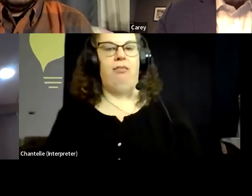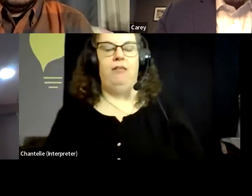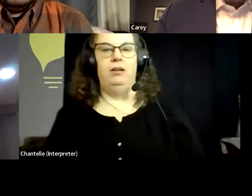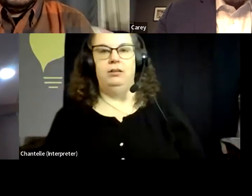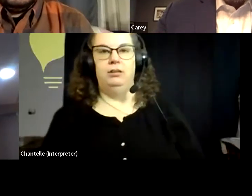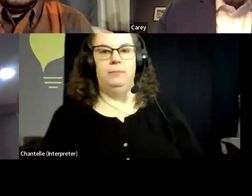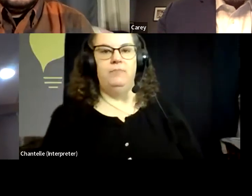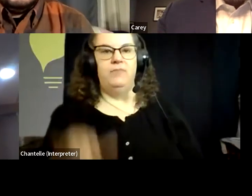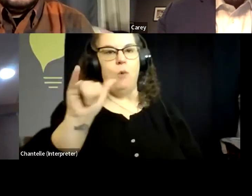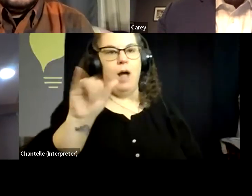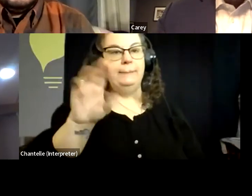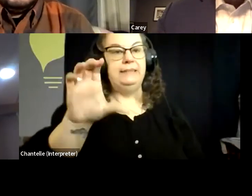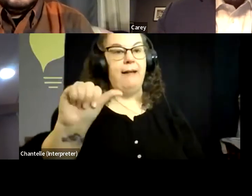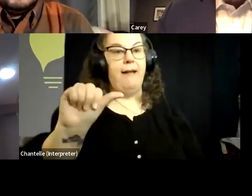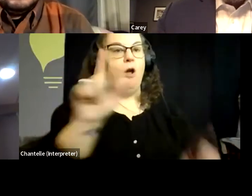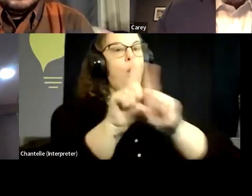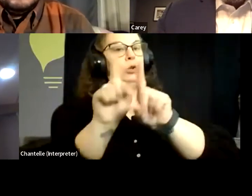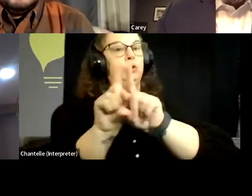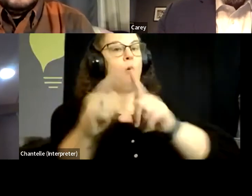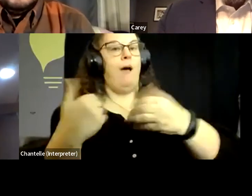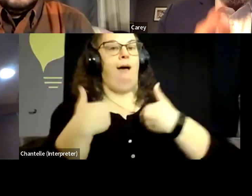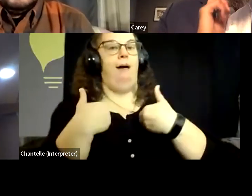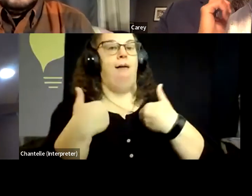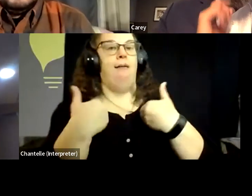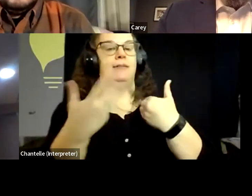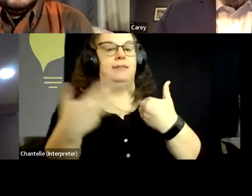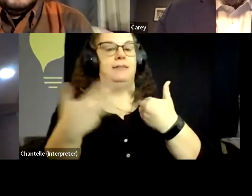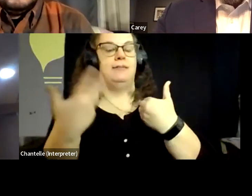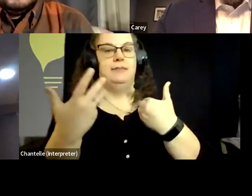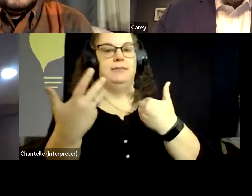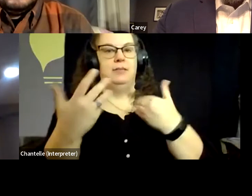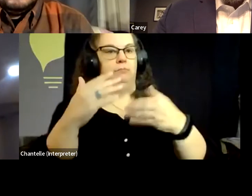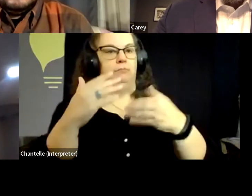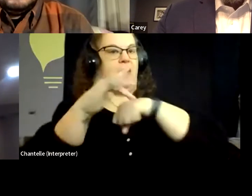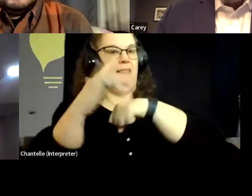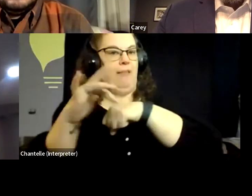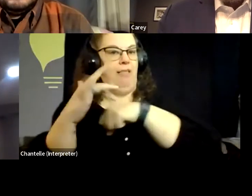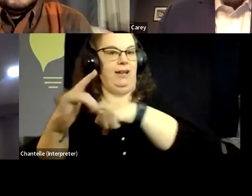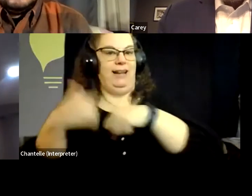The YMCA has openings. I have staff